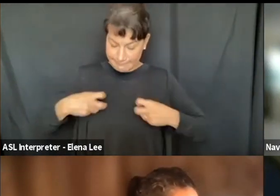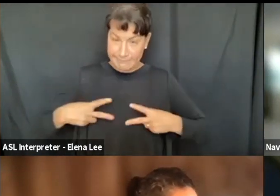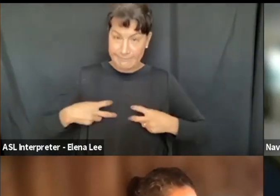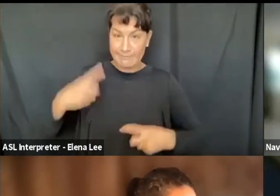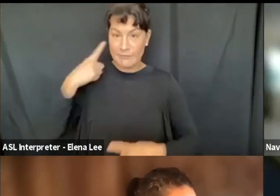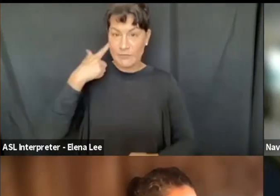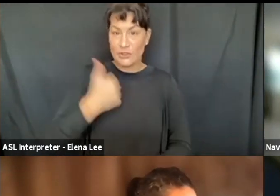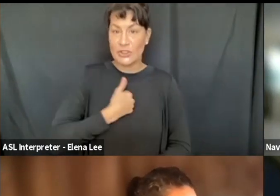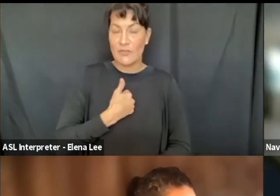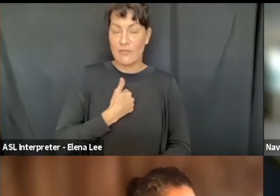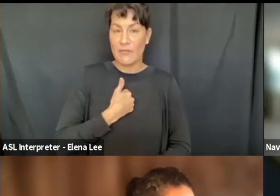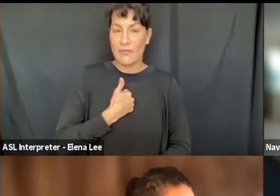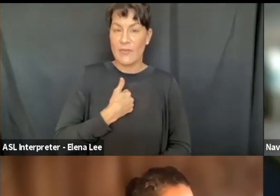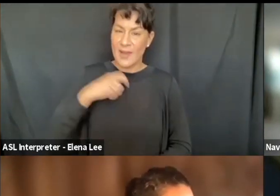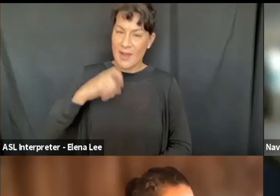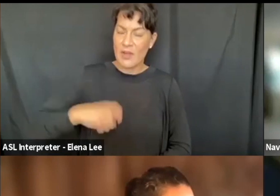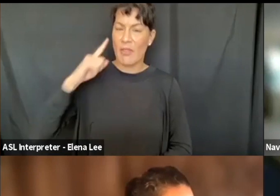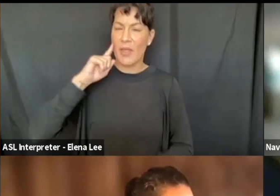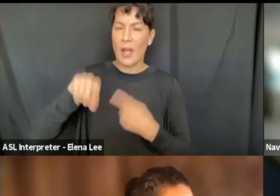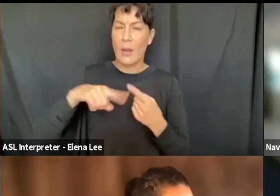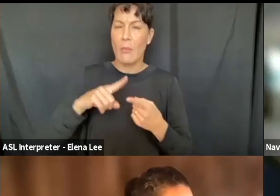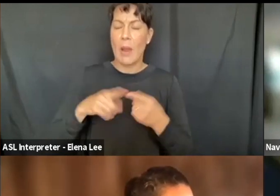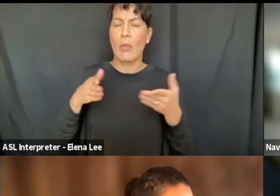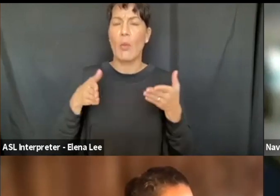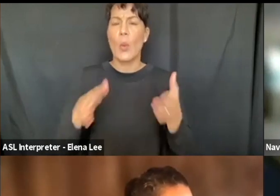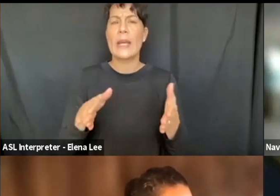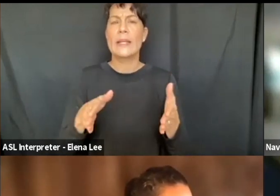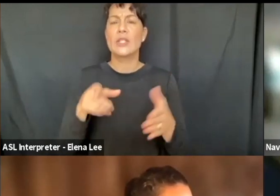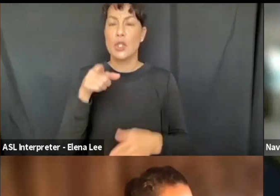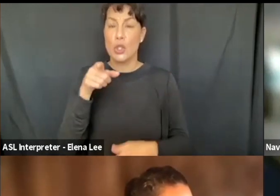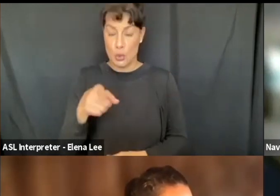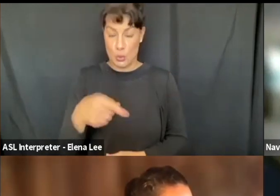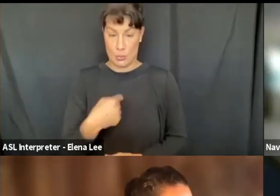to think about the ways in which you as a filmmaker